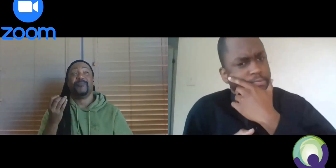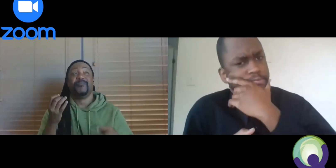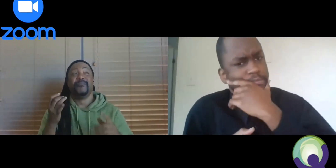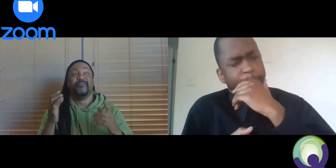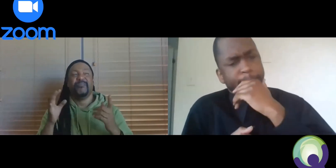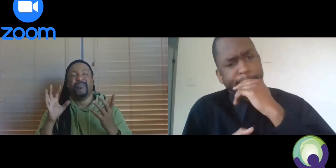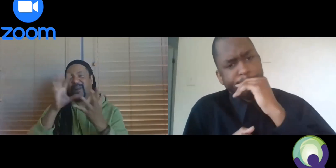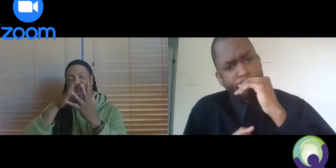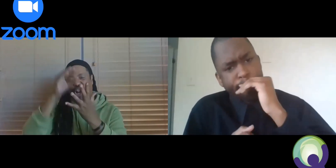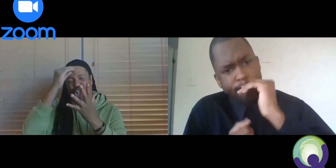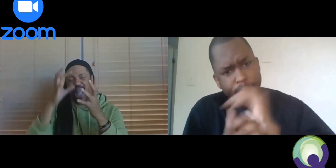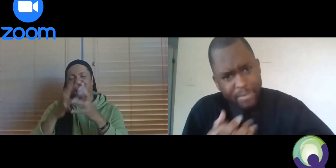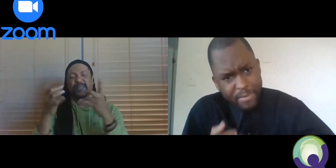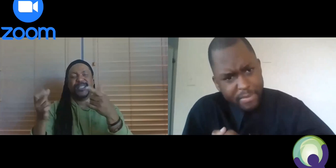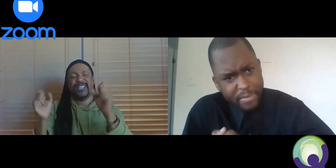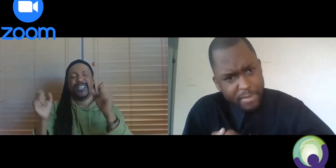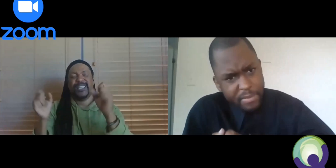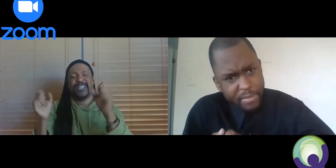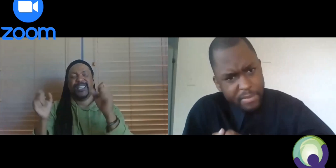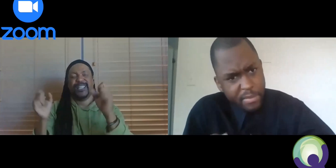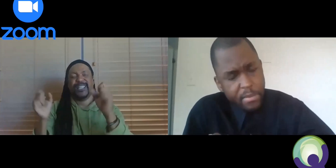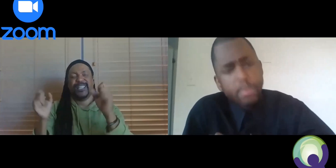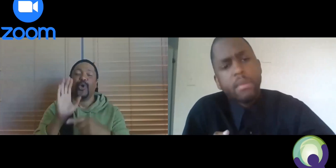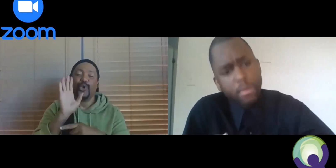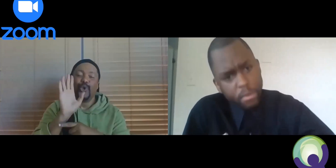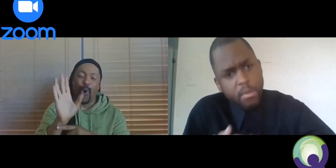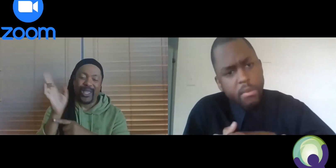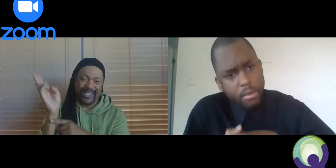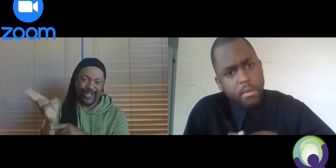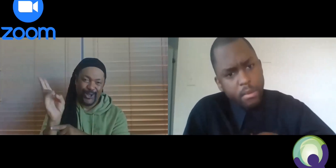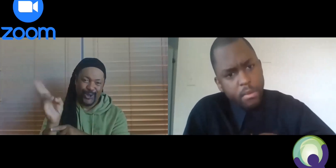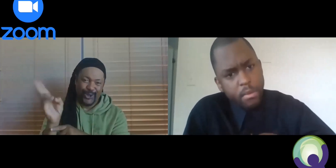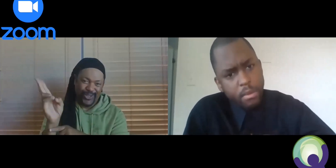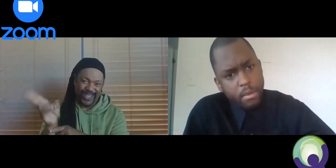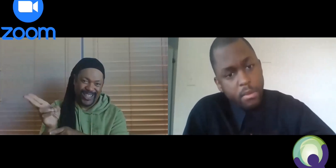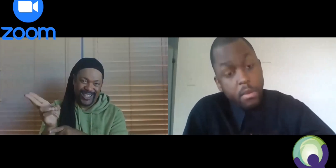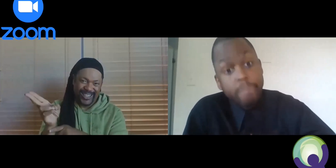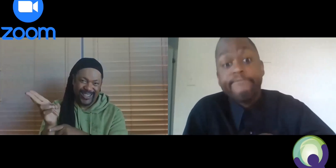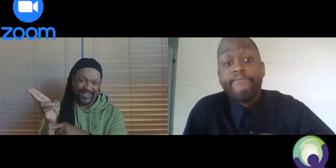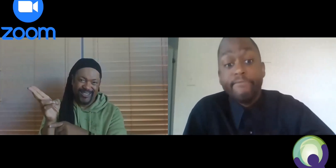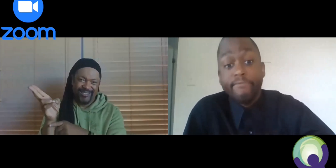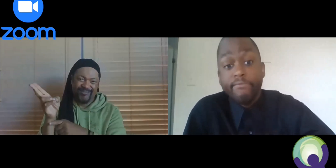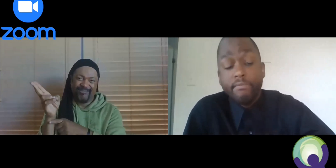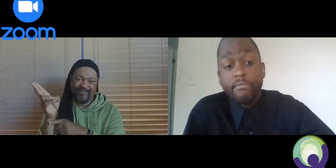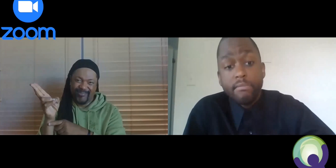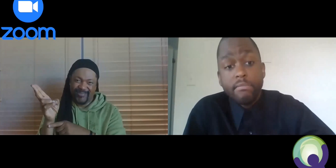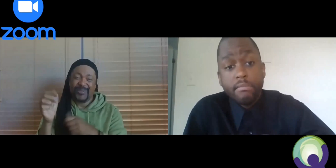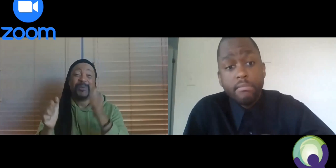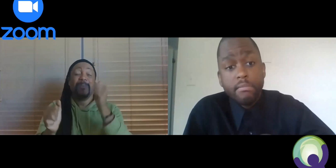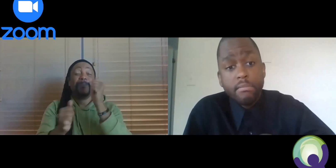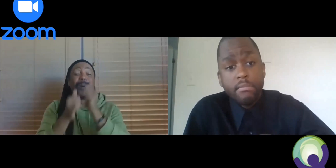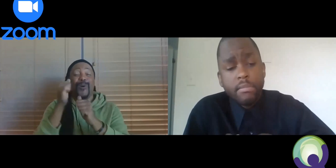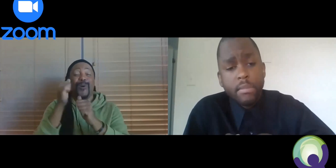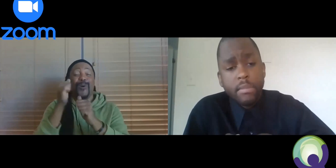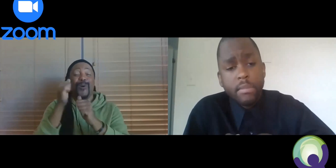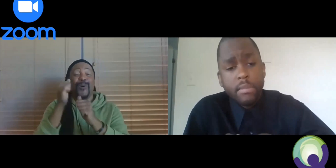Fred: Learn as much as you can about your history.